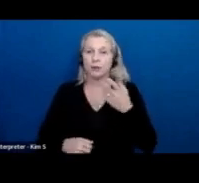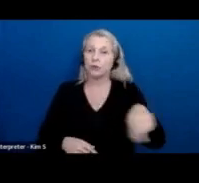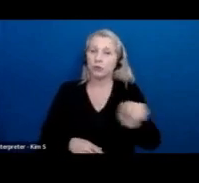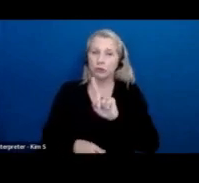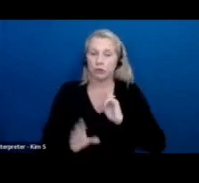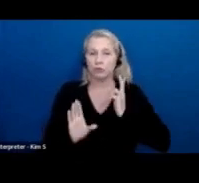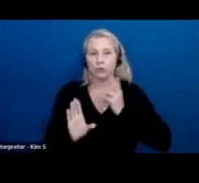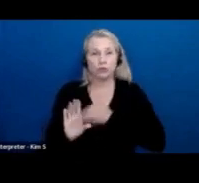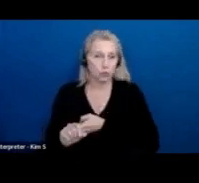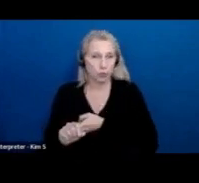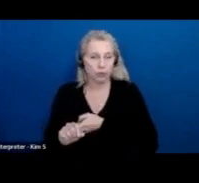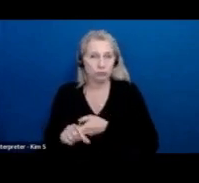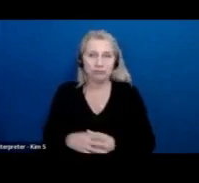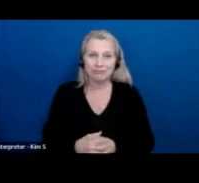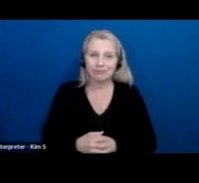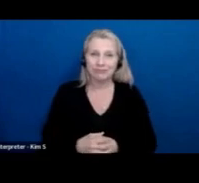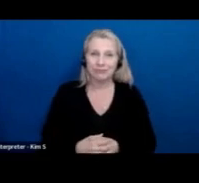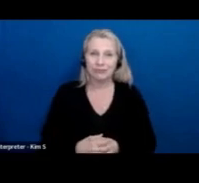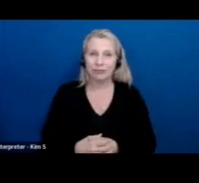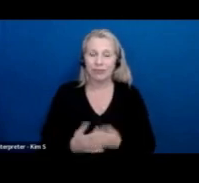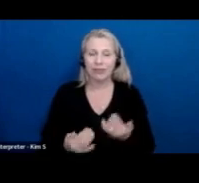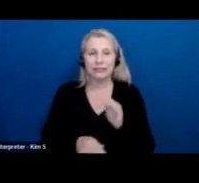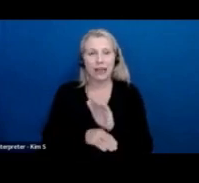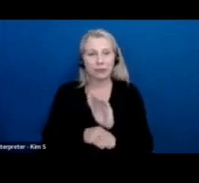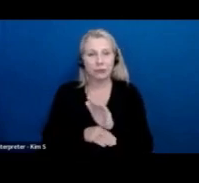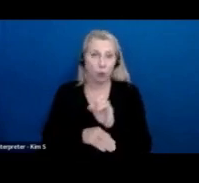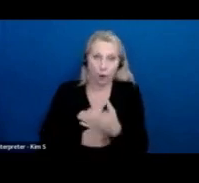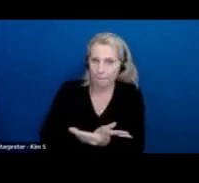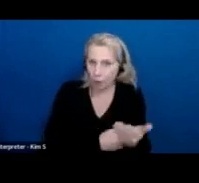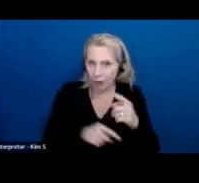all can join us this afternoon or morning depending on where